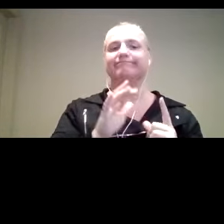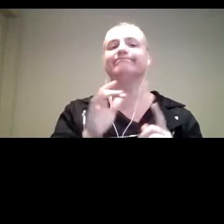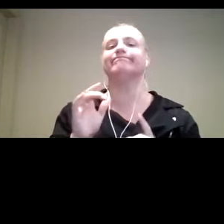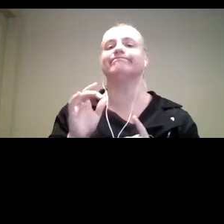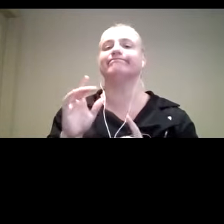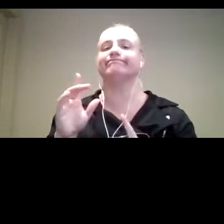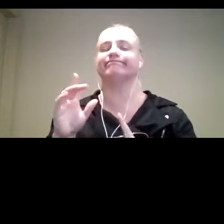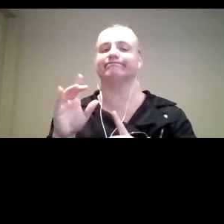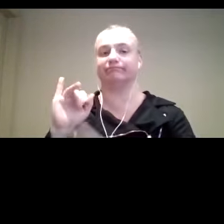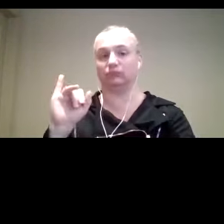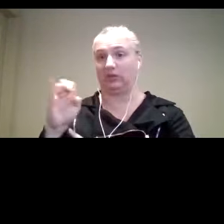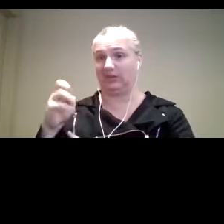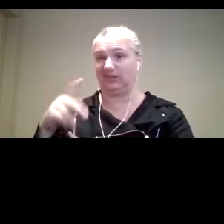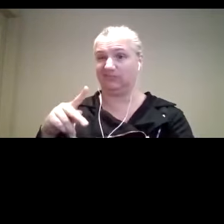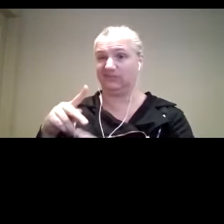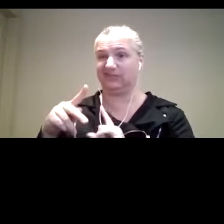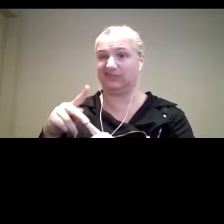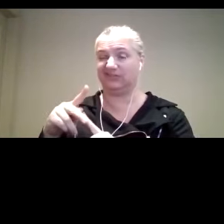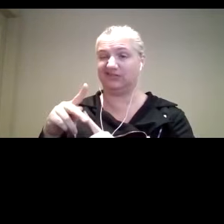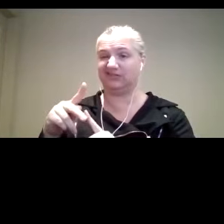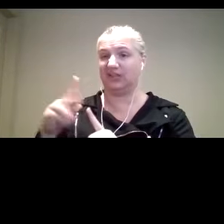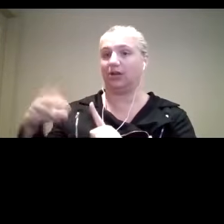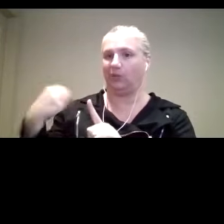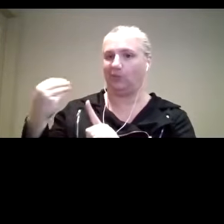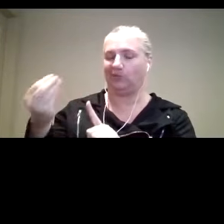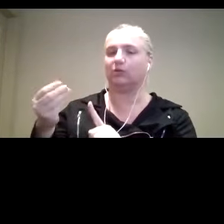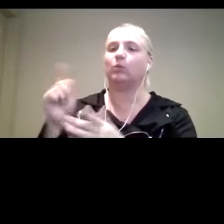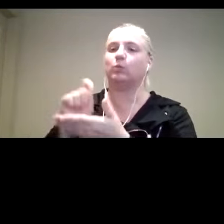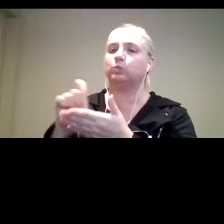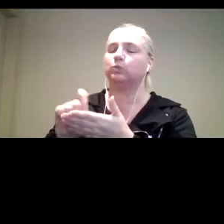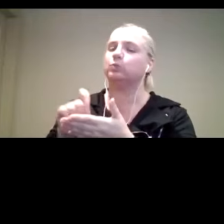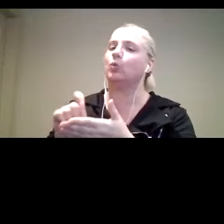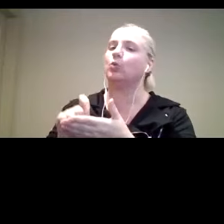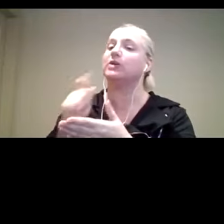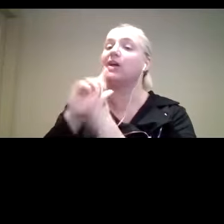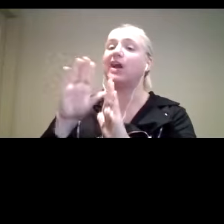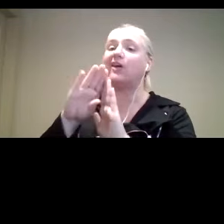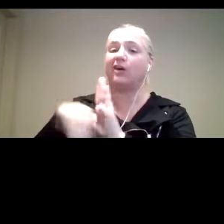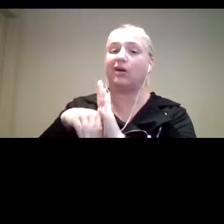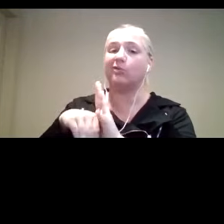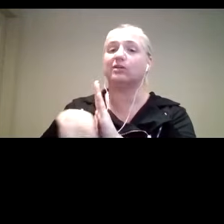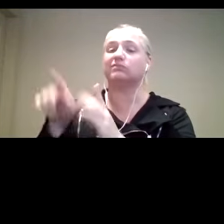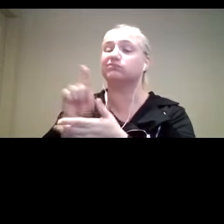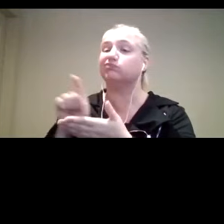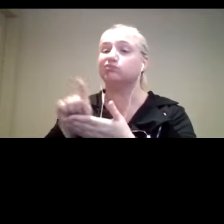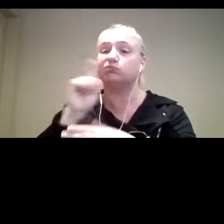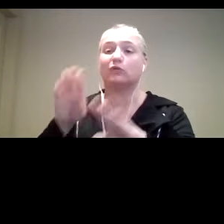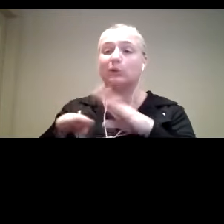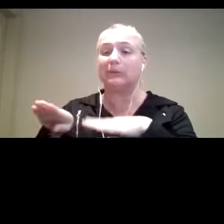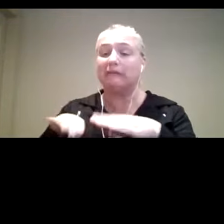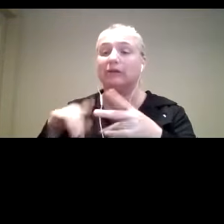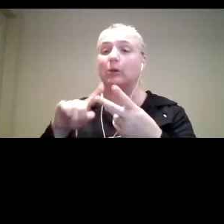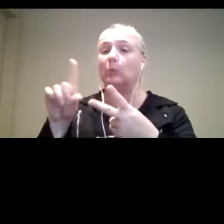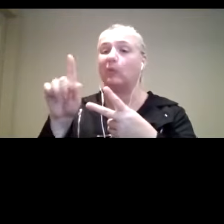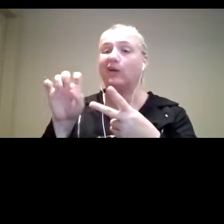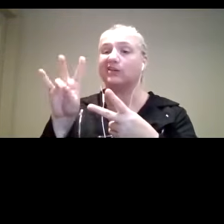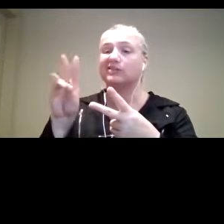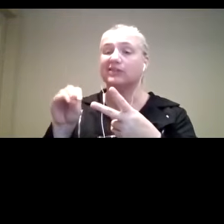The IEP that had been written for this student had 30 minutes per week for behavior, 170 minutes for study skills,